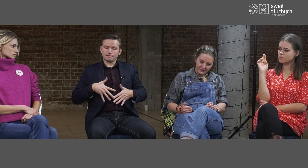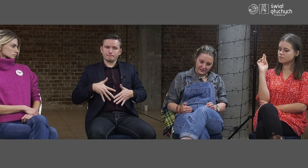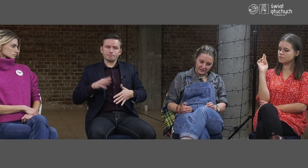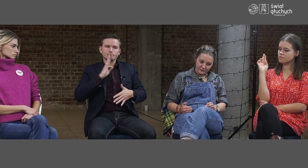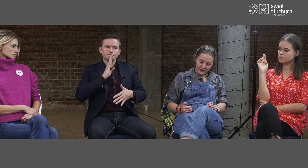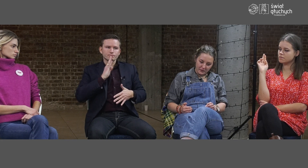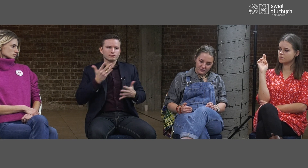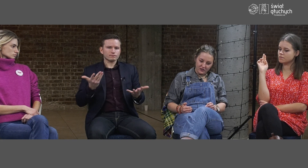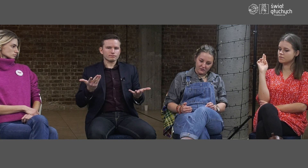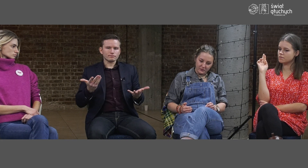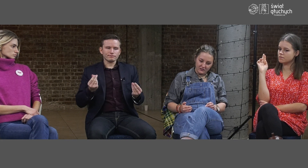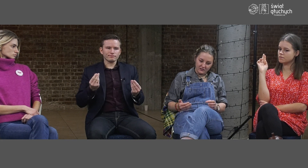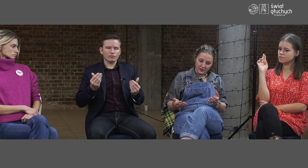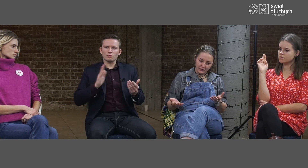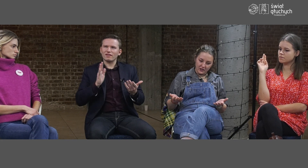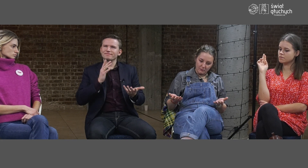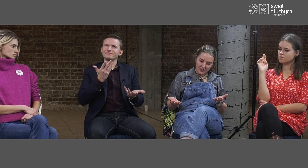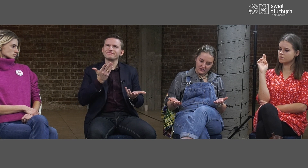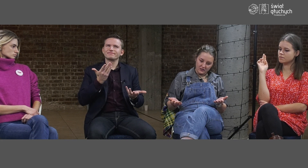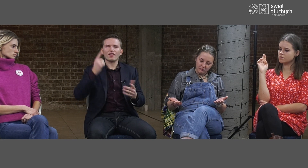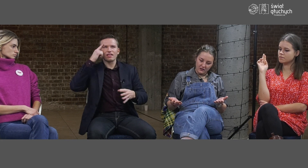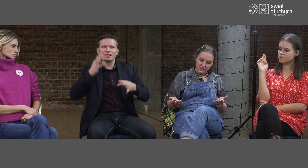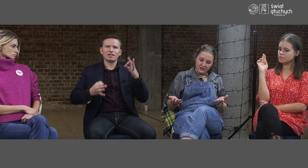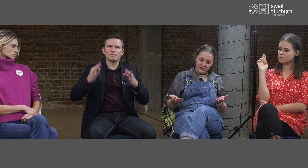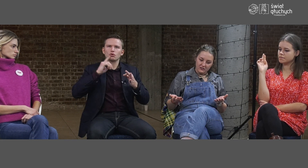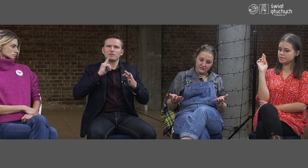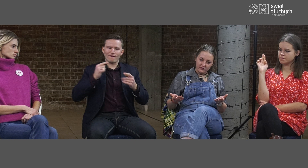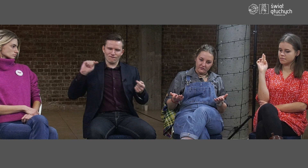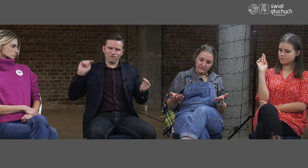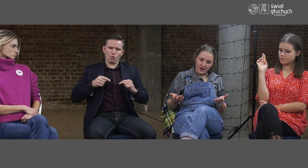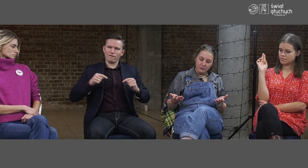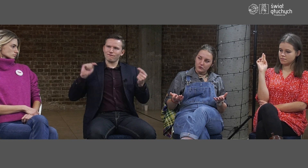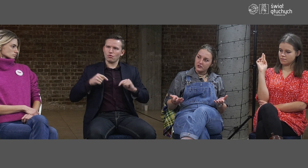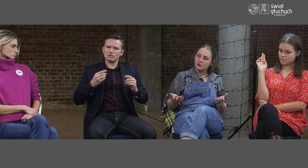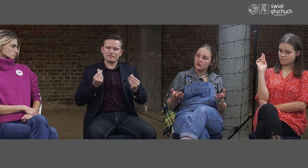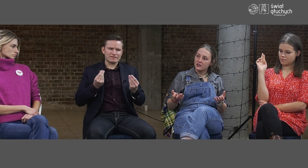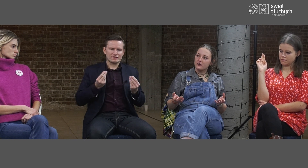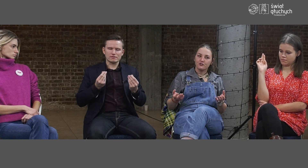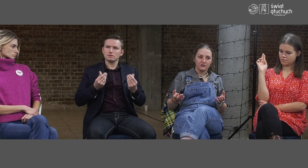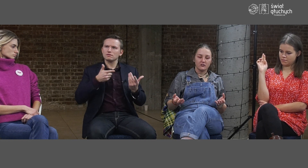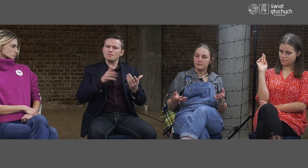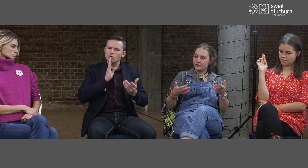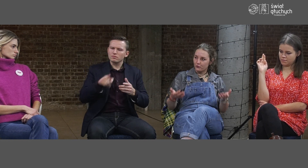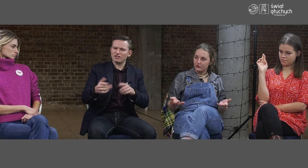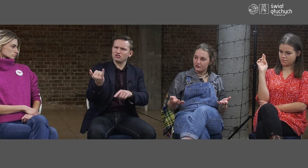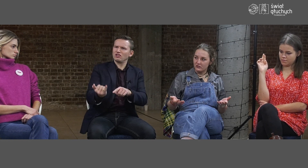a tension between this kind of dilemma, of how to help the child find their place in the future,